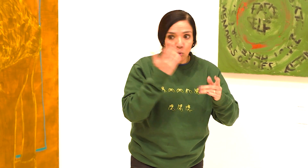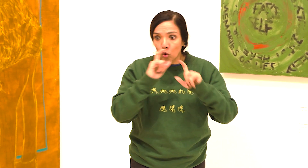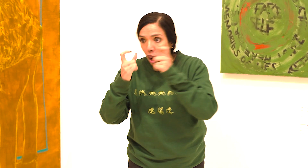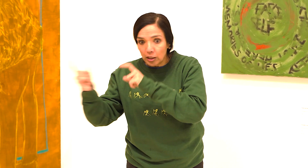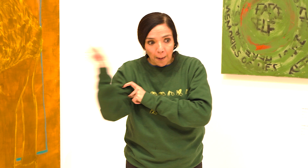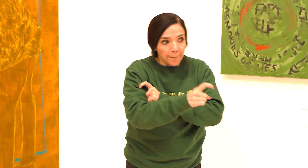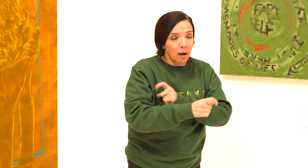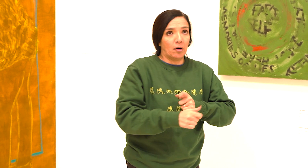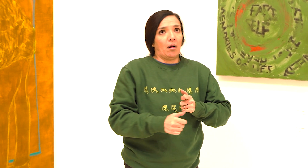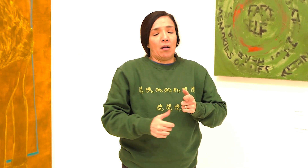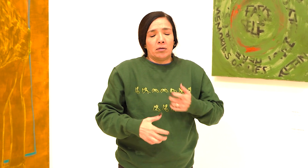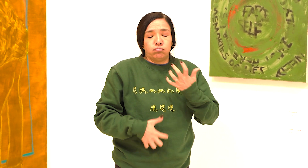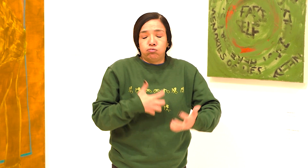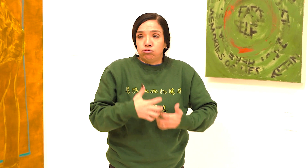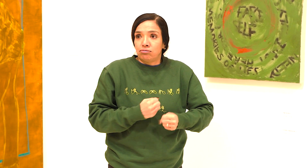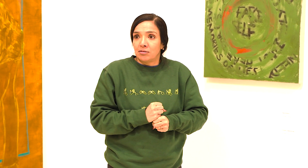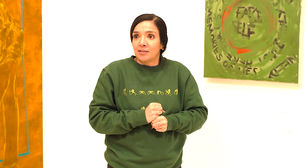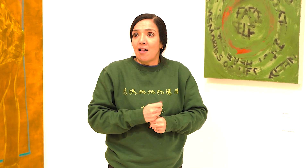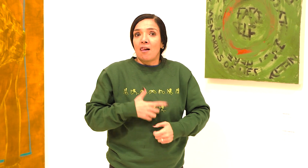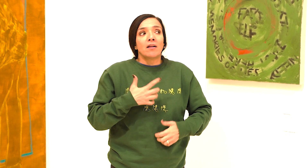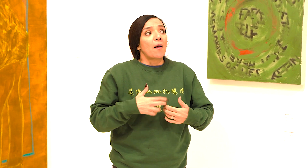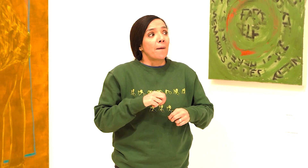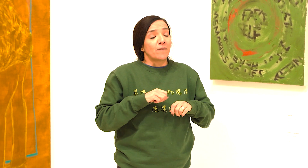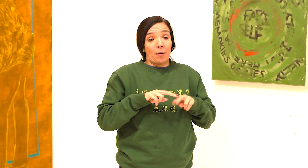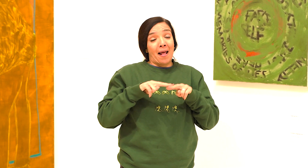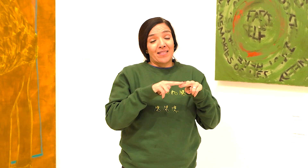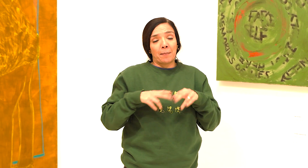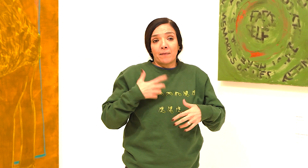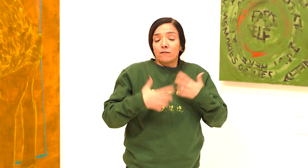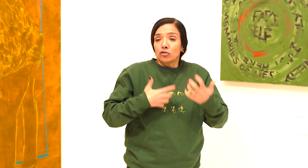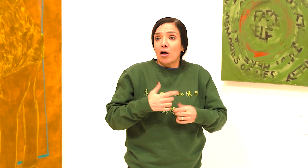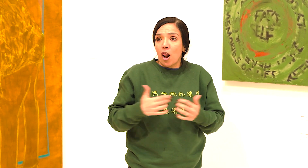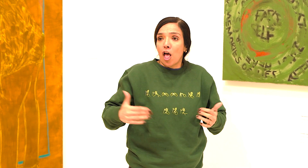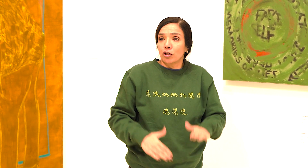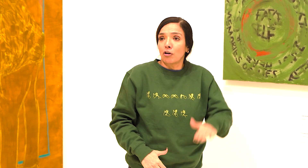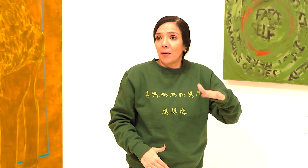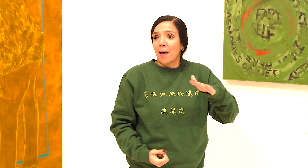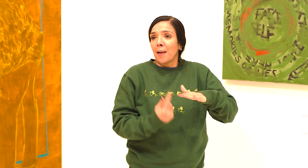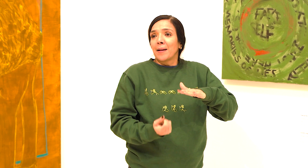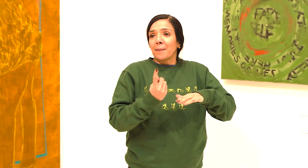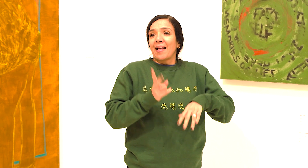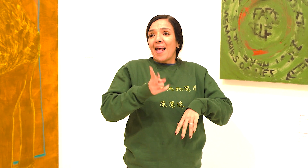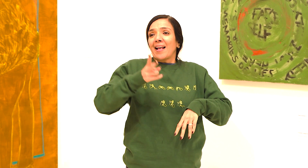"No, you're not going out. You're staying home. If you go to college, you come straight back." The frustrations within my family growing up